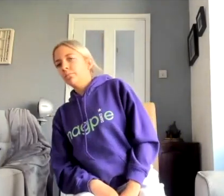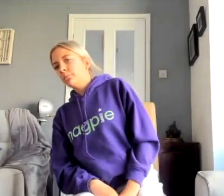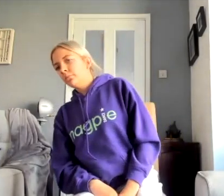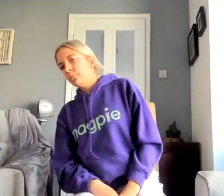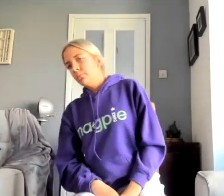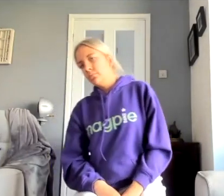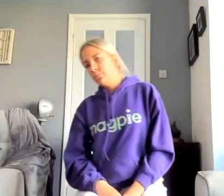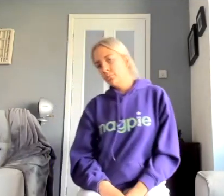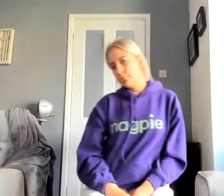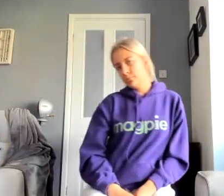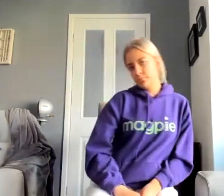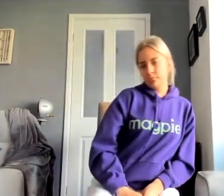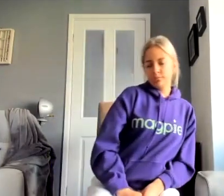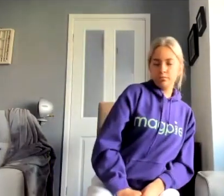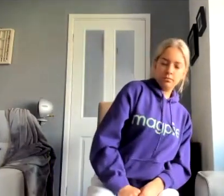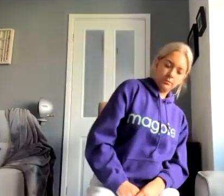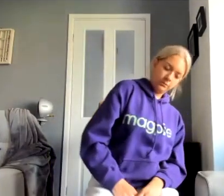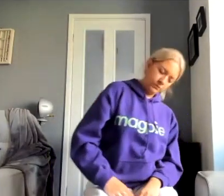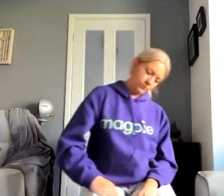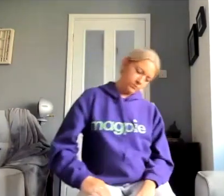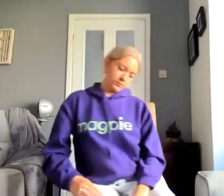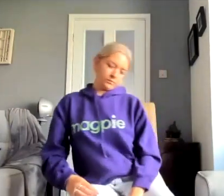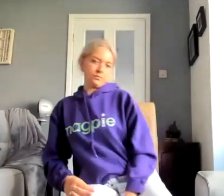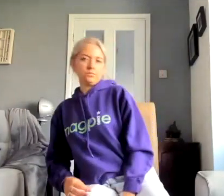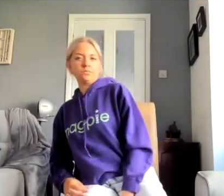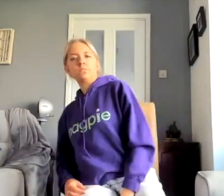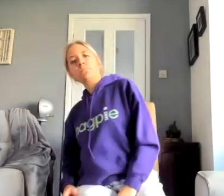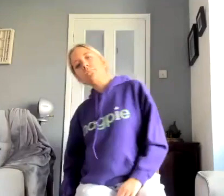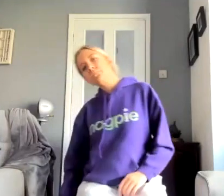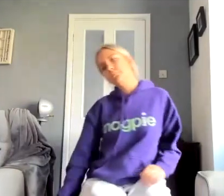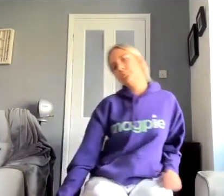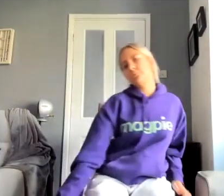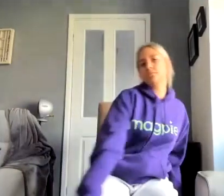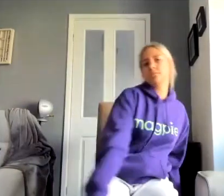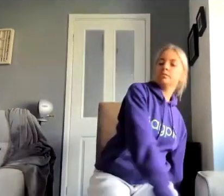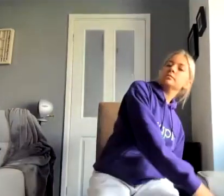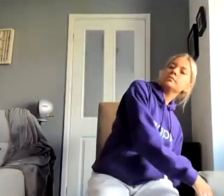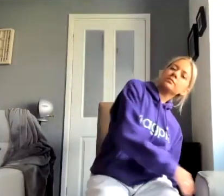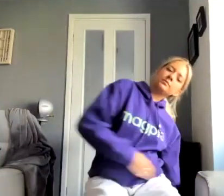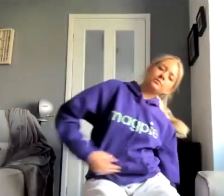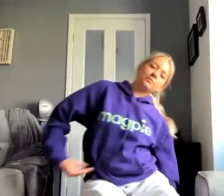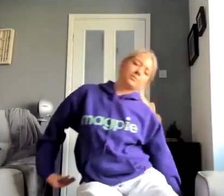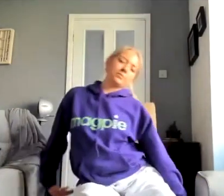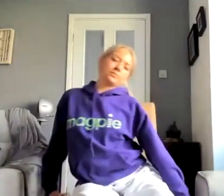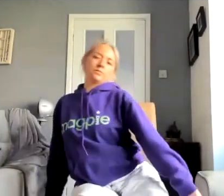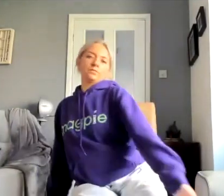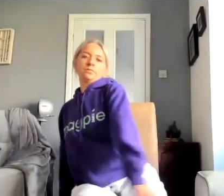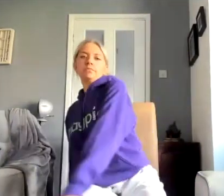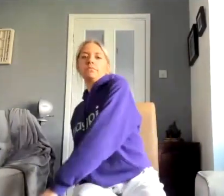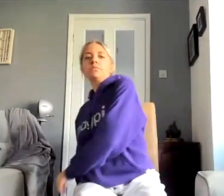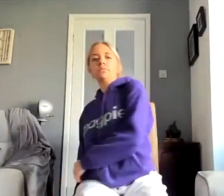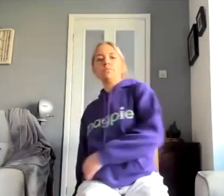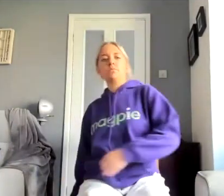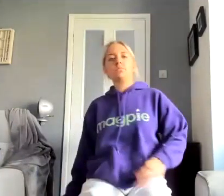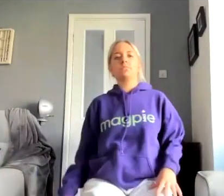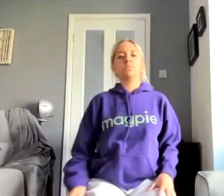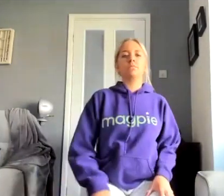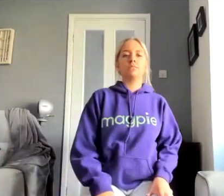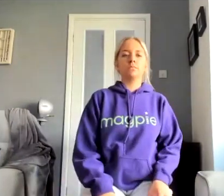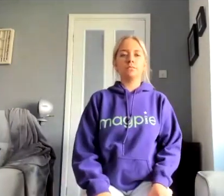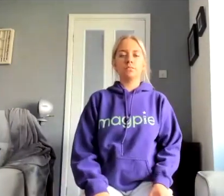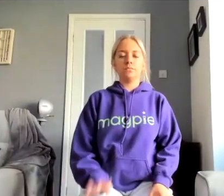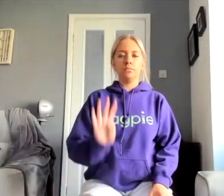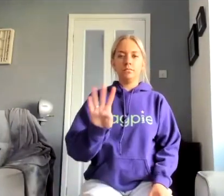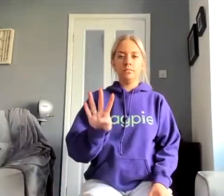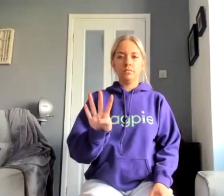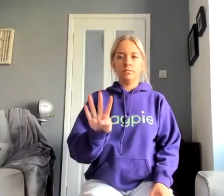on they kind of sway the cow side to side and we are going to do four sways as well